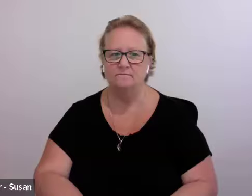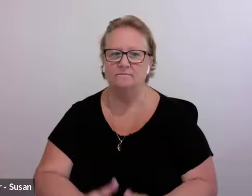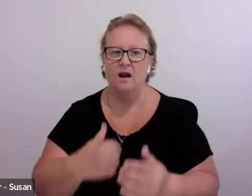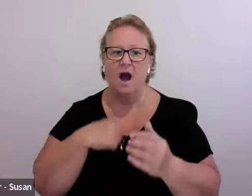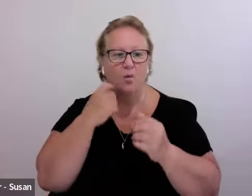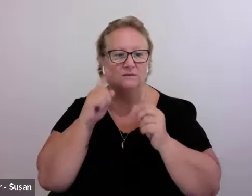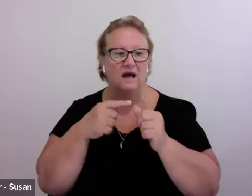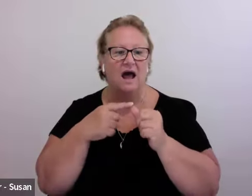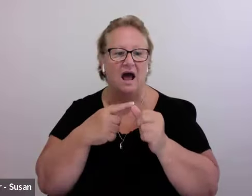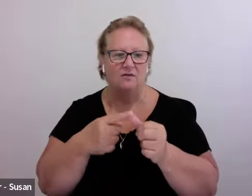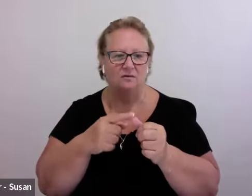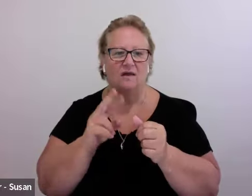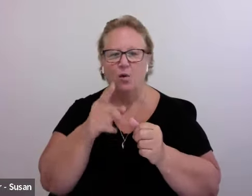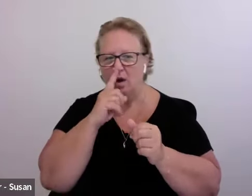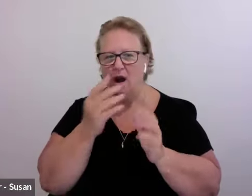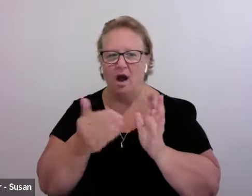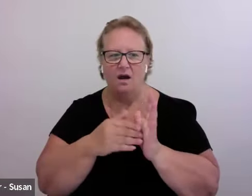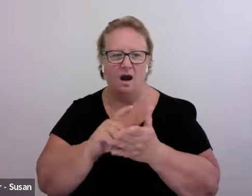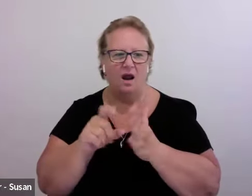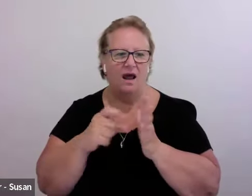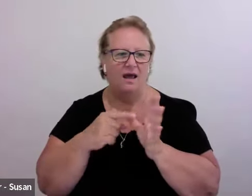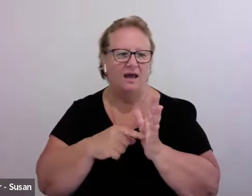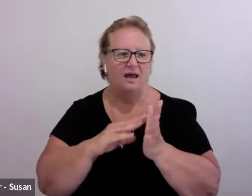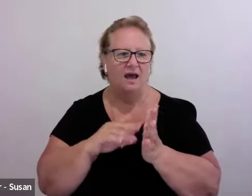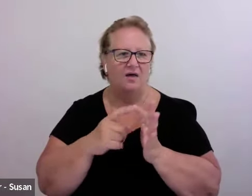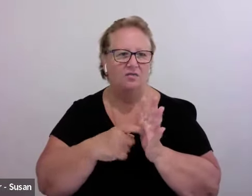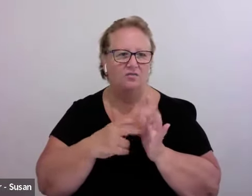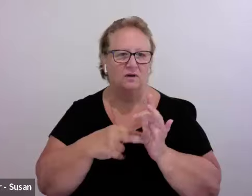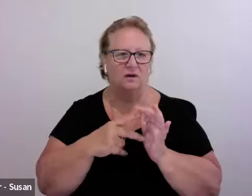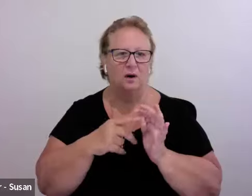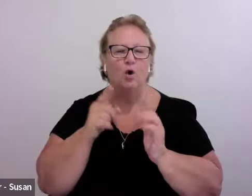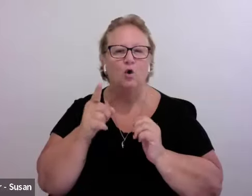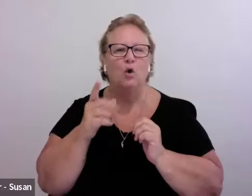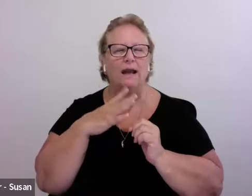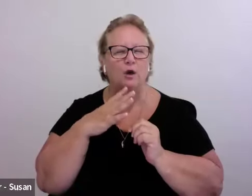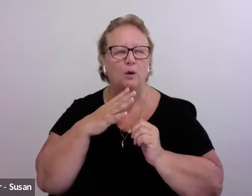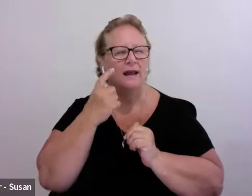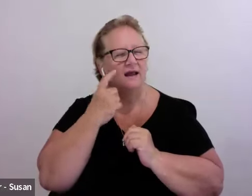funding apply to an existing project?